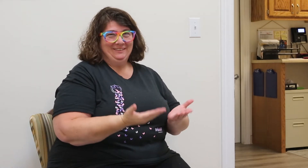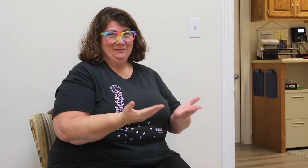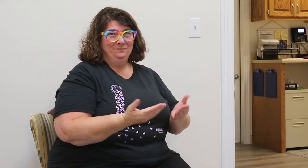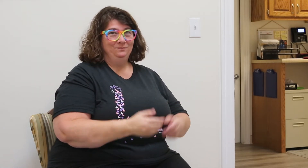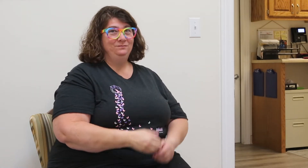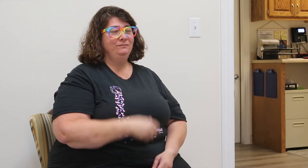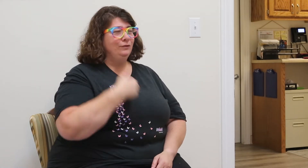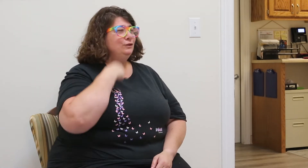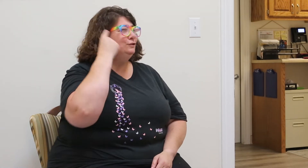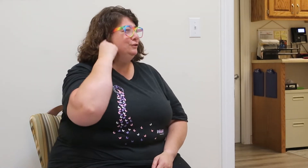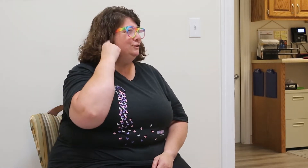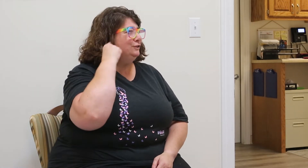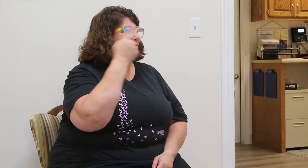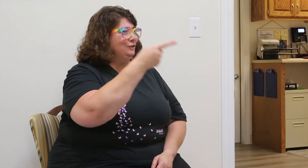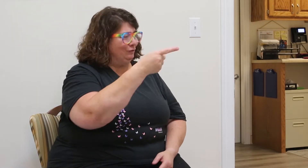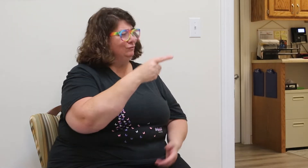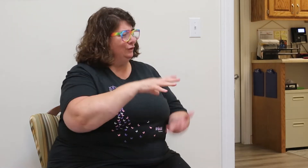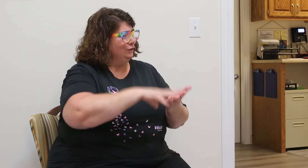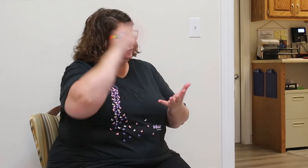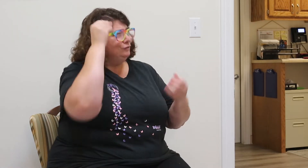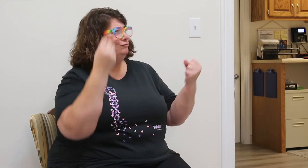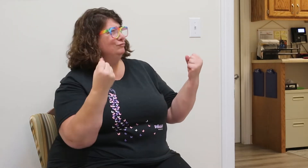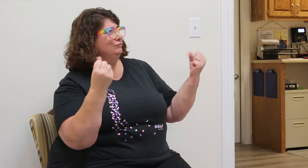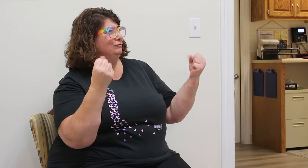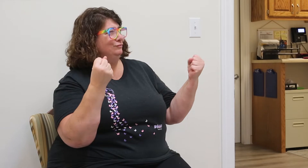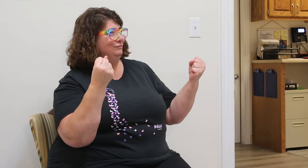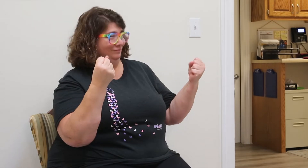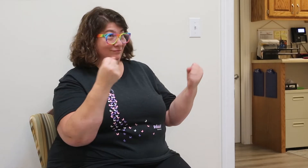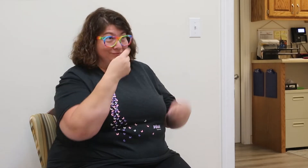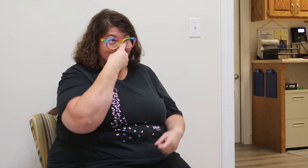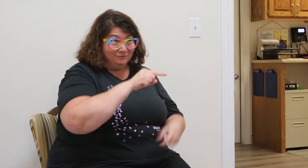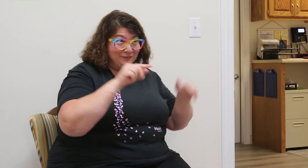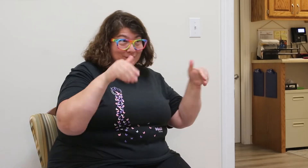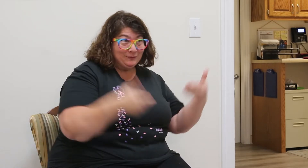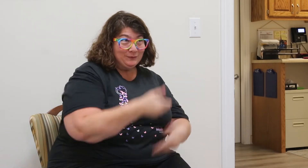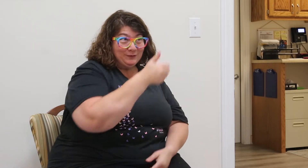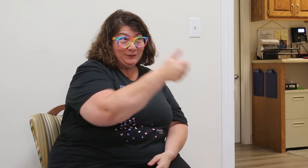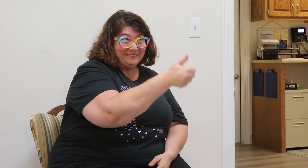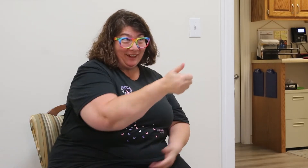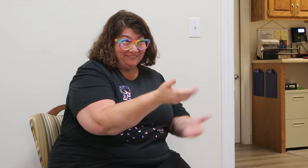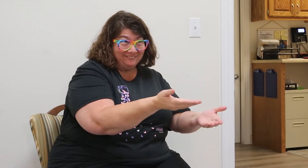I heard you were learning ASL in a class, would you like to introduce yourself?